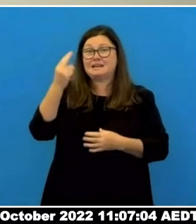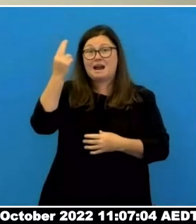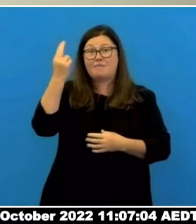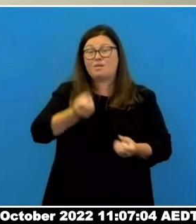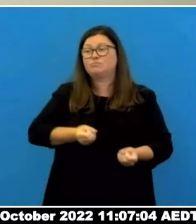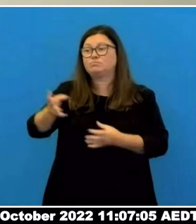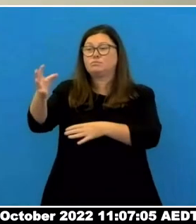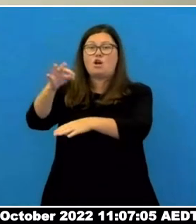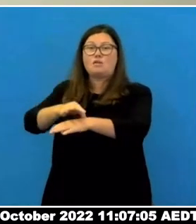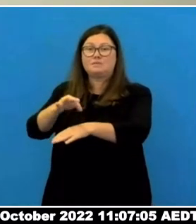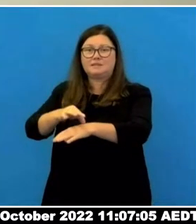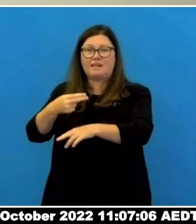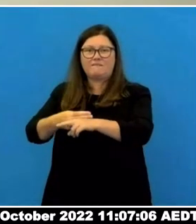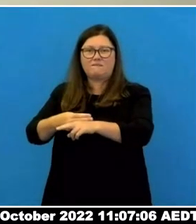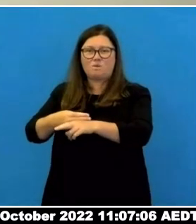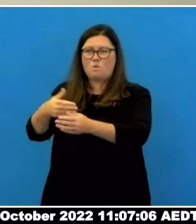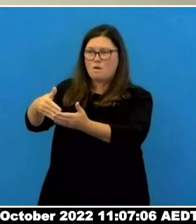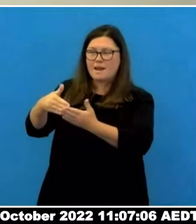I was in hospital for about two days."